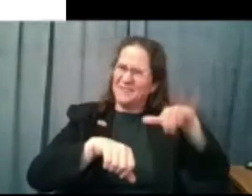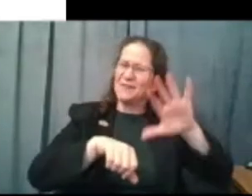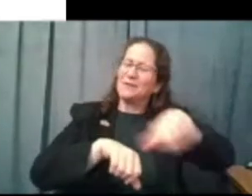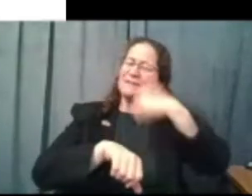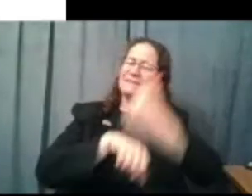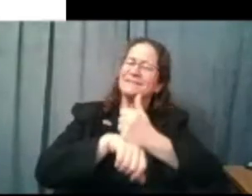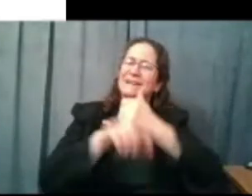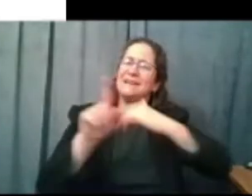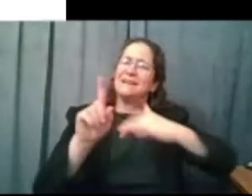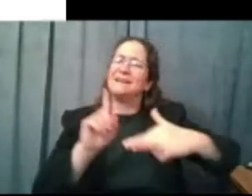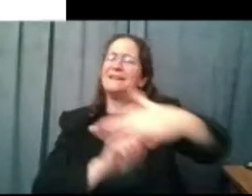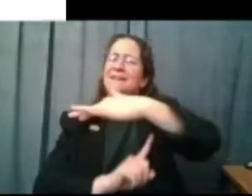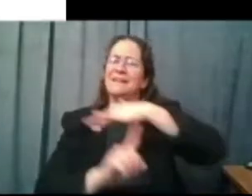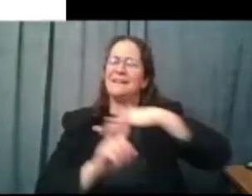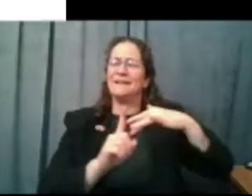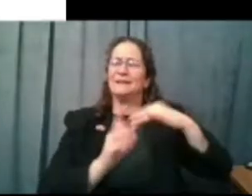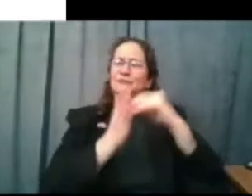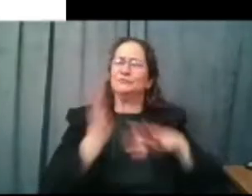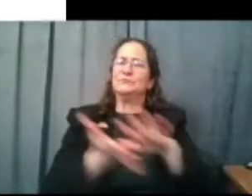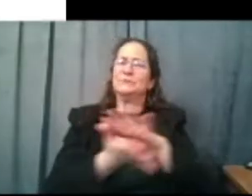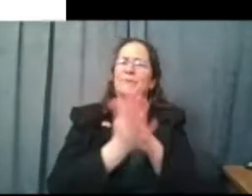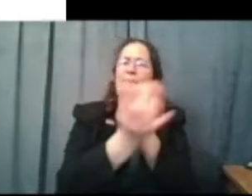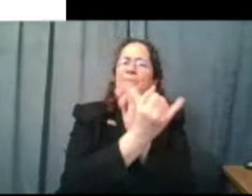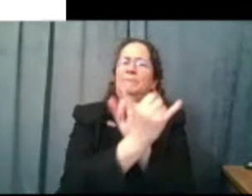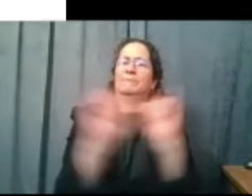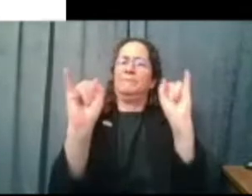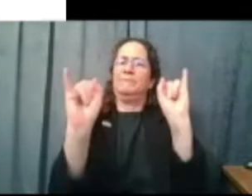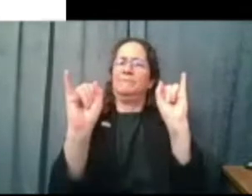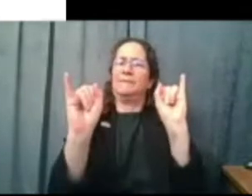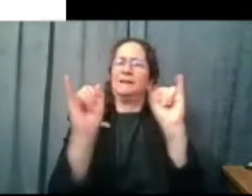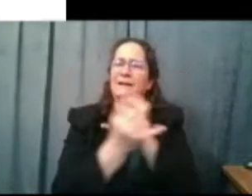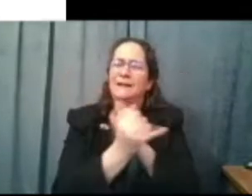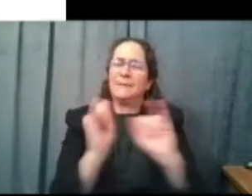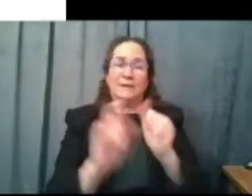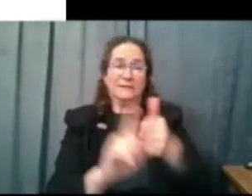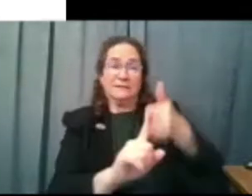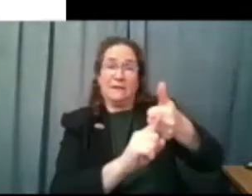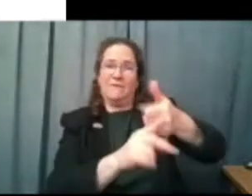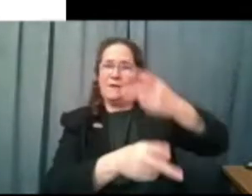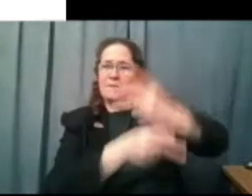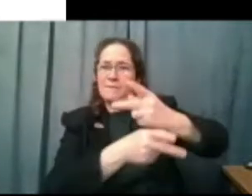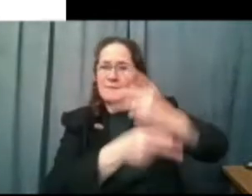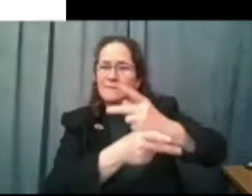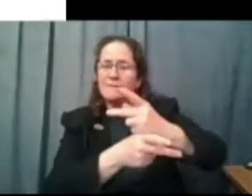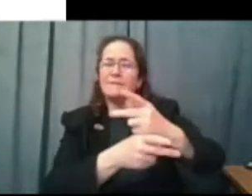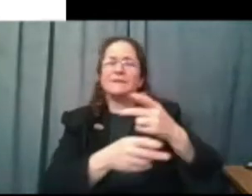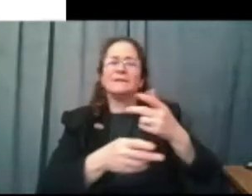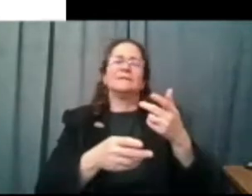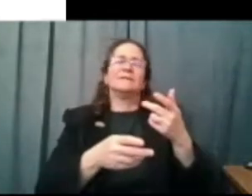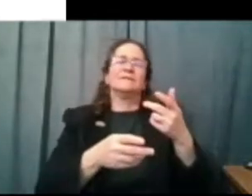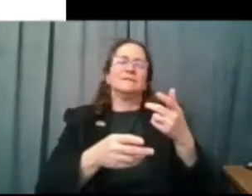being able to do things on their own, you know, and kind of do that self monitoring and things that expert learner.